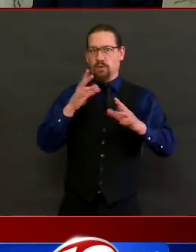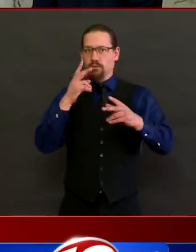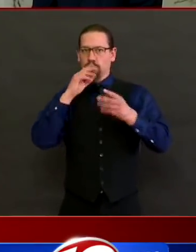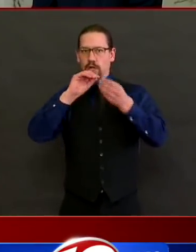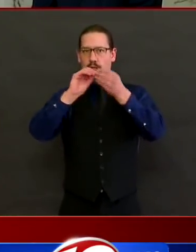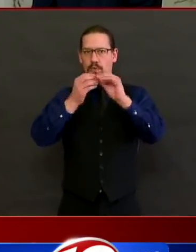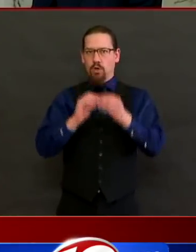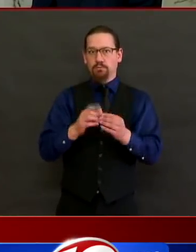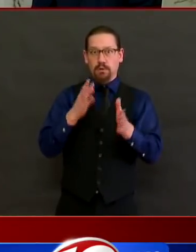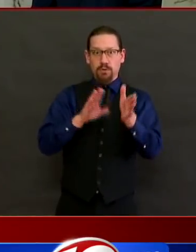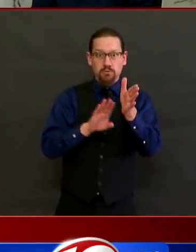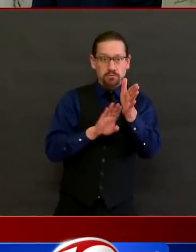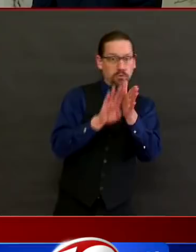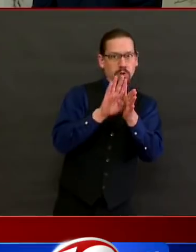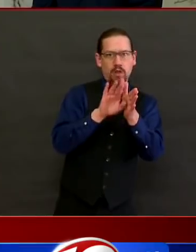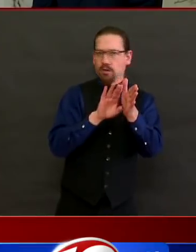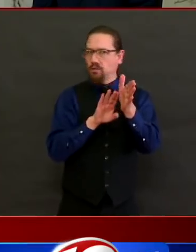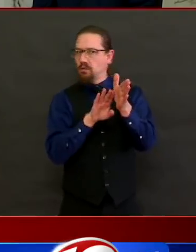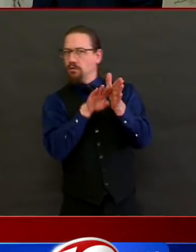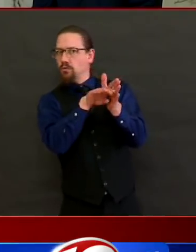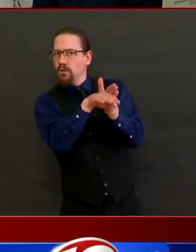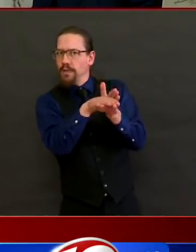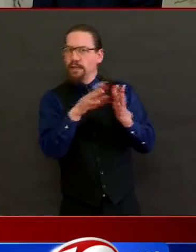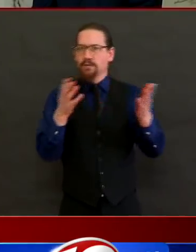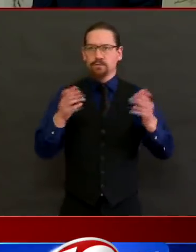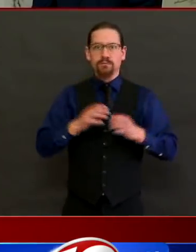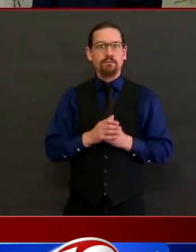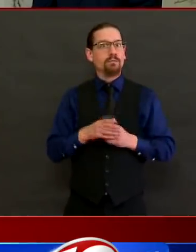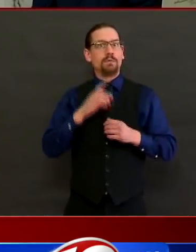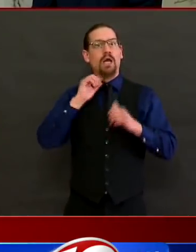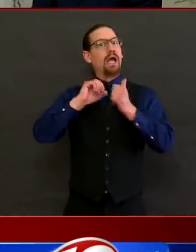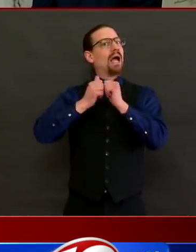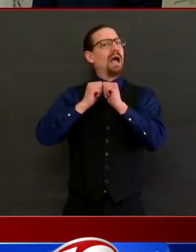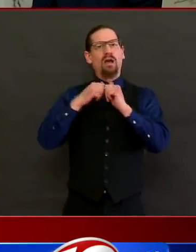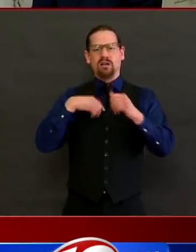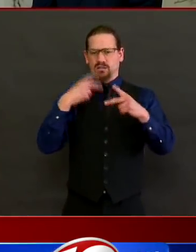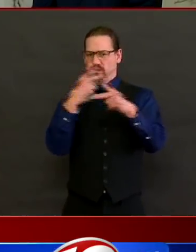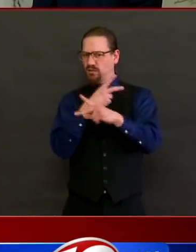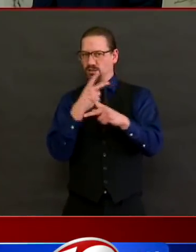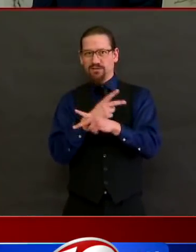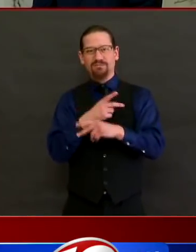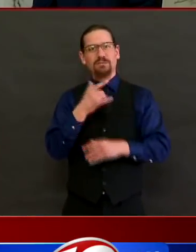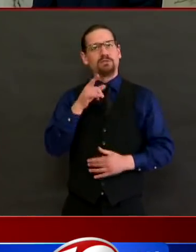VERY PRELIMINARY DATA. WE -- OUR MODEL IS BASED OFF OF